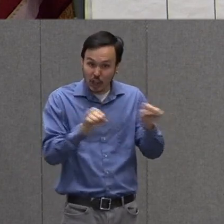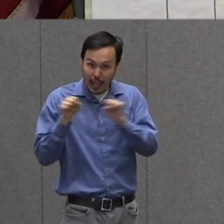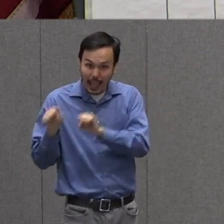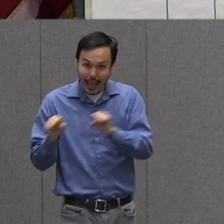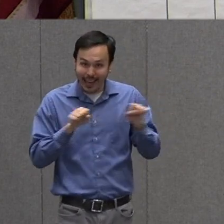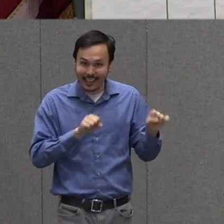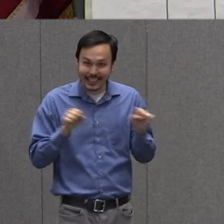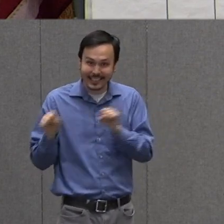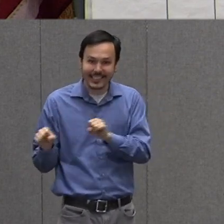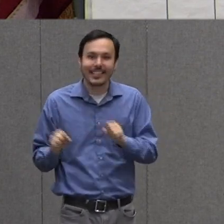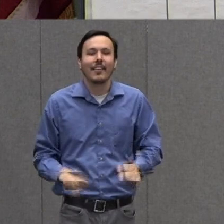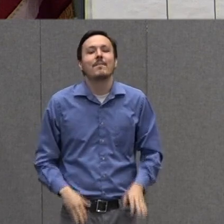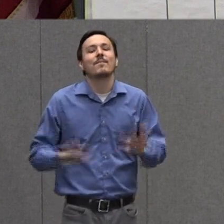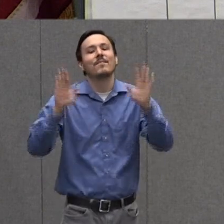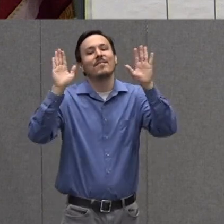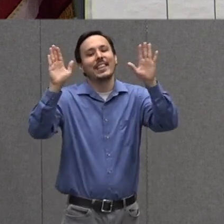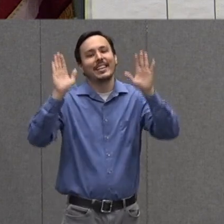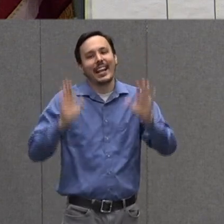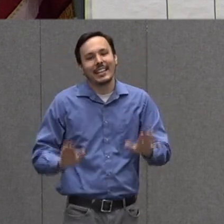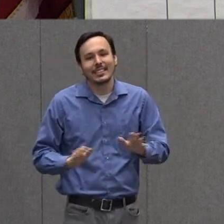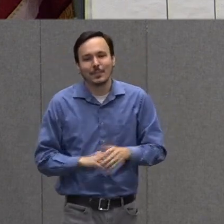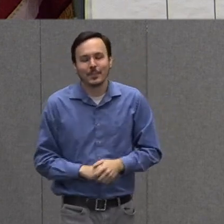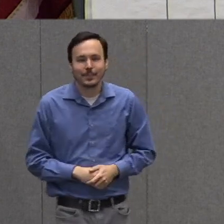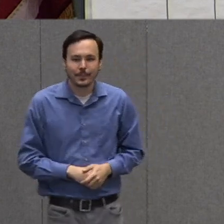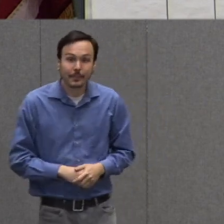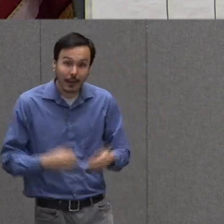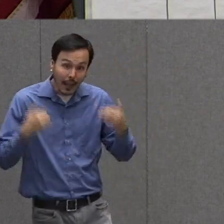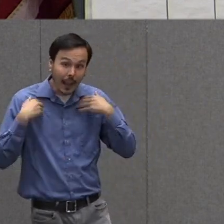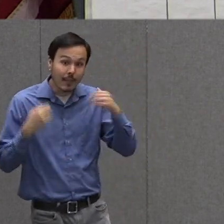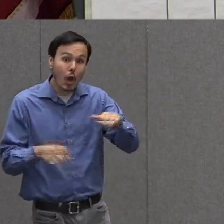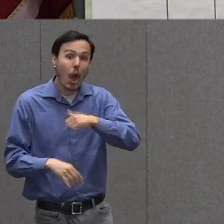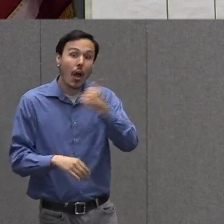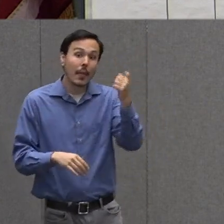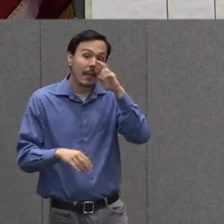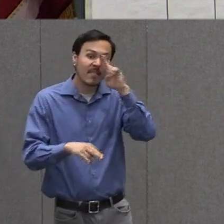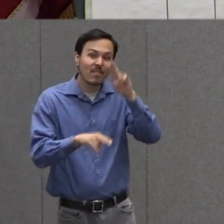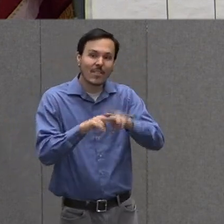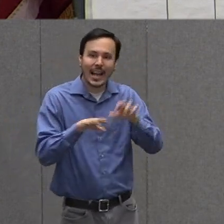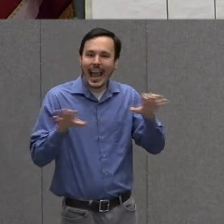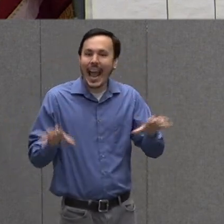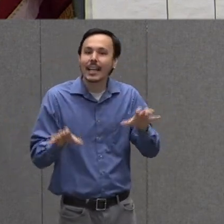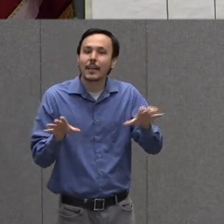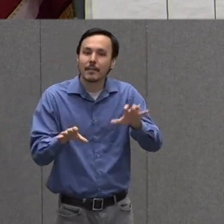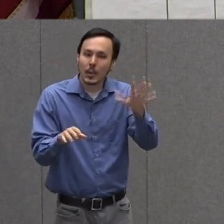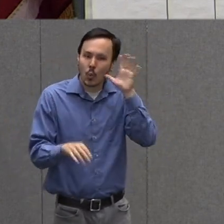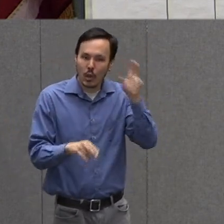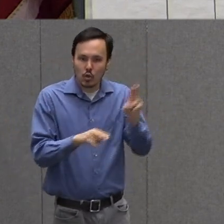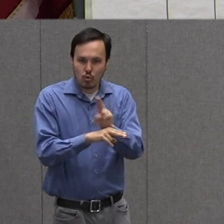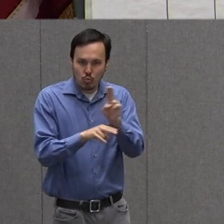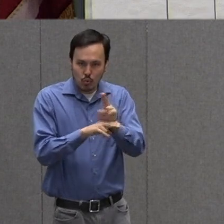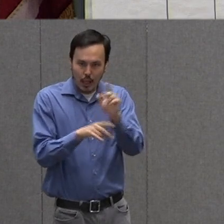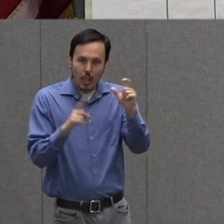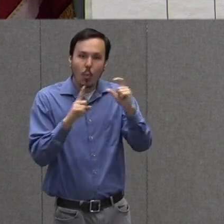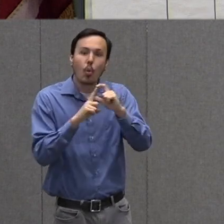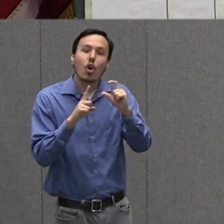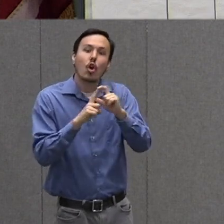Fantastic. I have another fun activity. We are going to be using the words from the poem